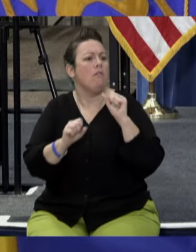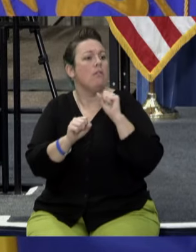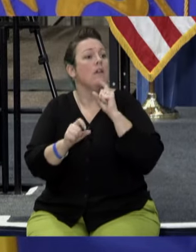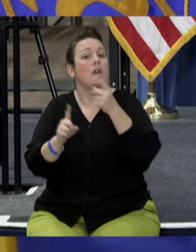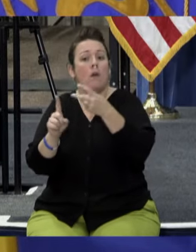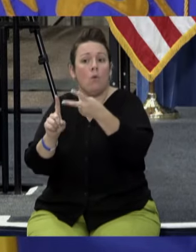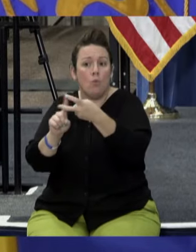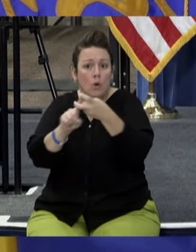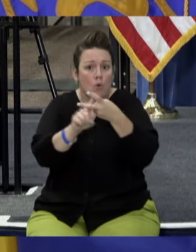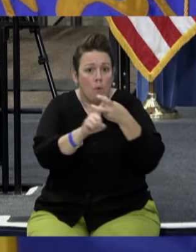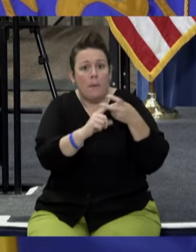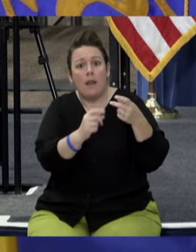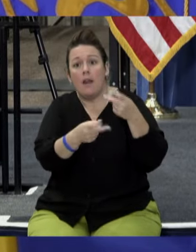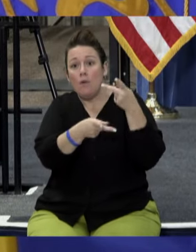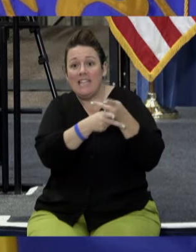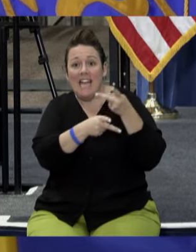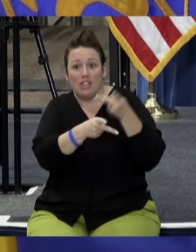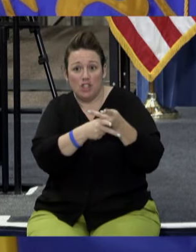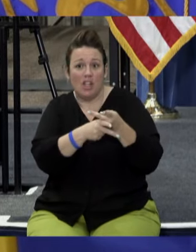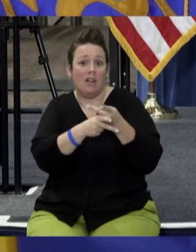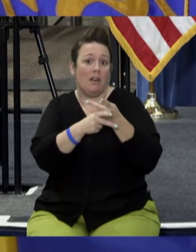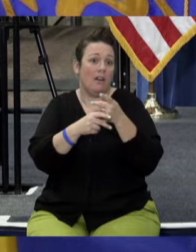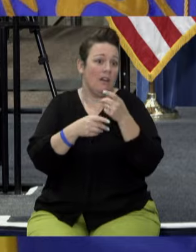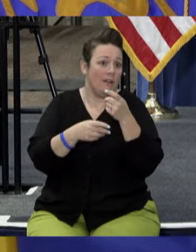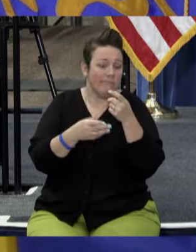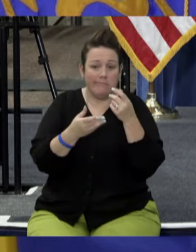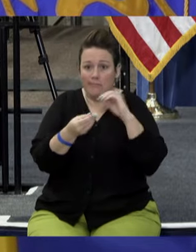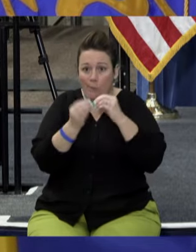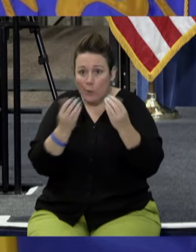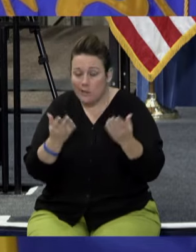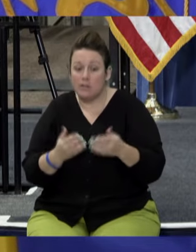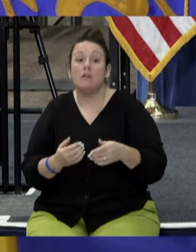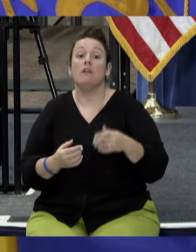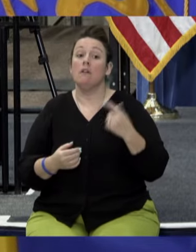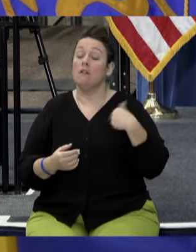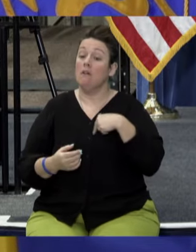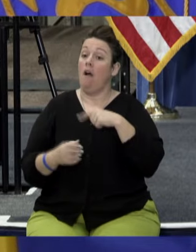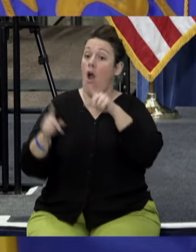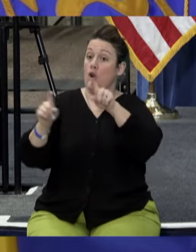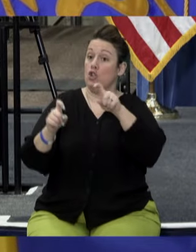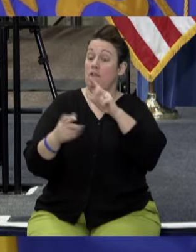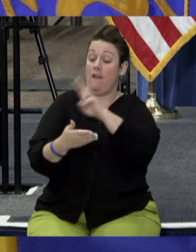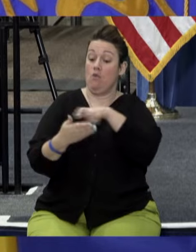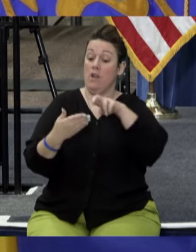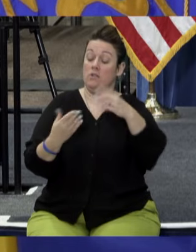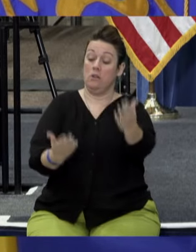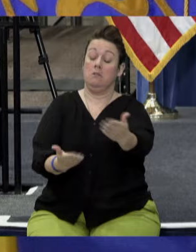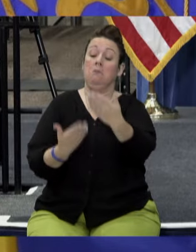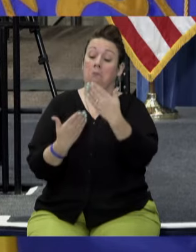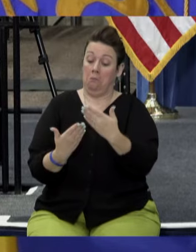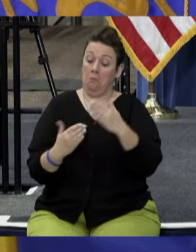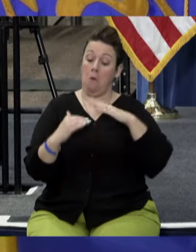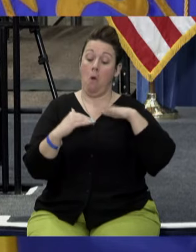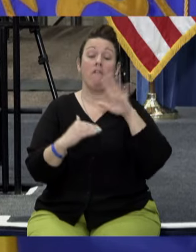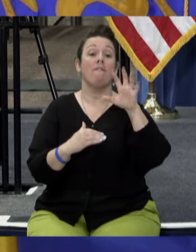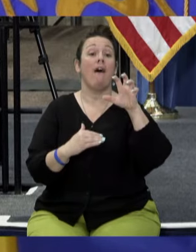challenges. Our 2025 survey garnered responses from almost 500 providers across 48 states and